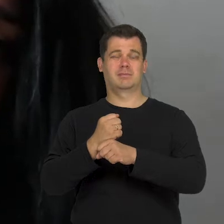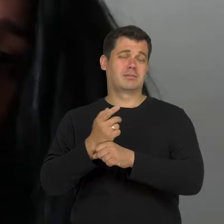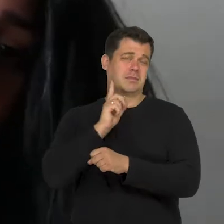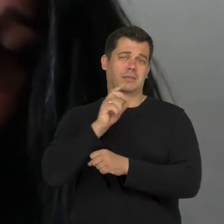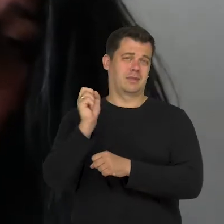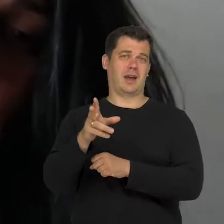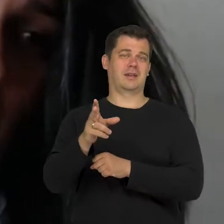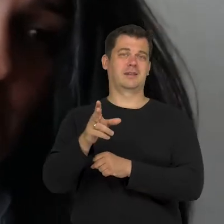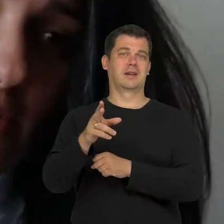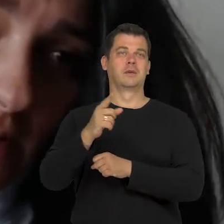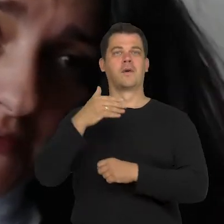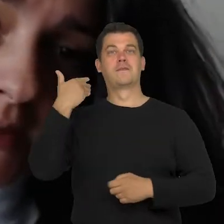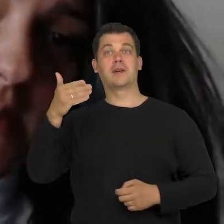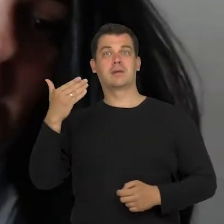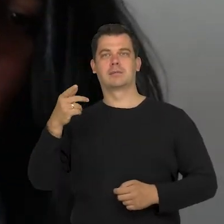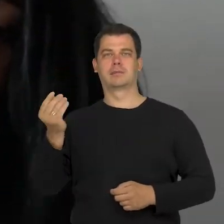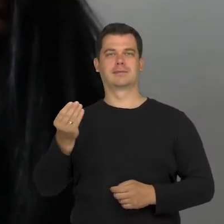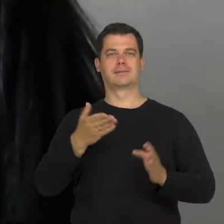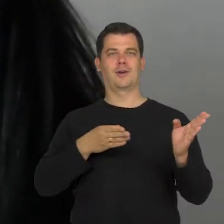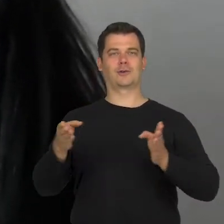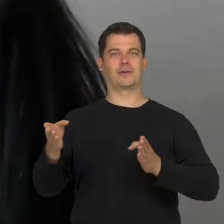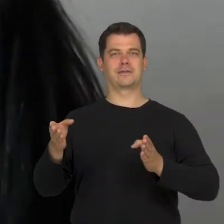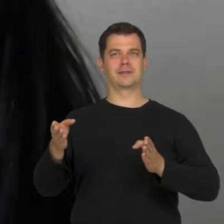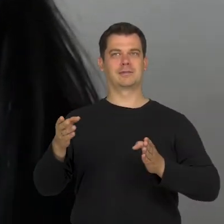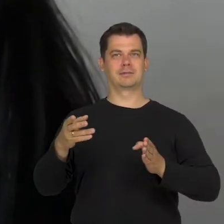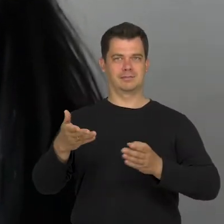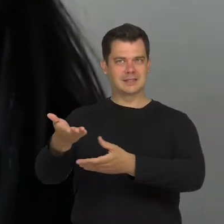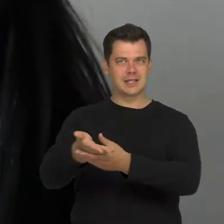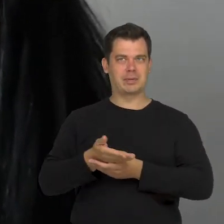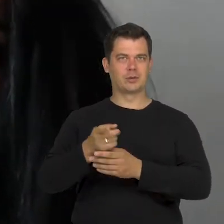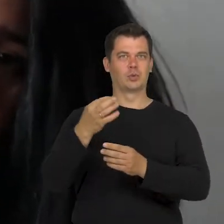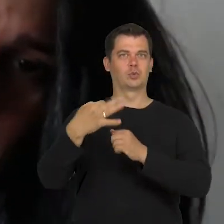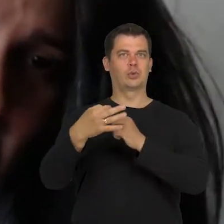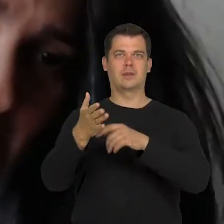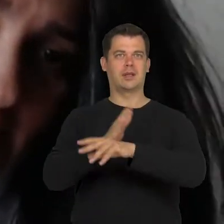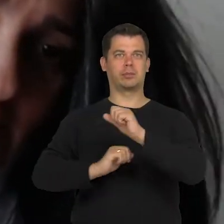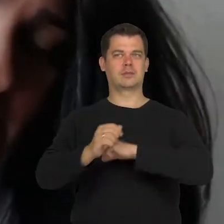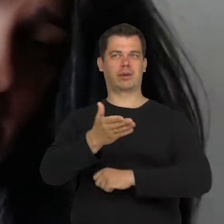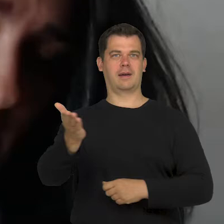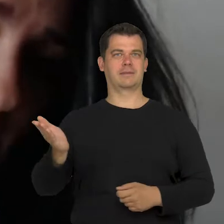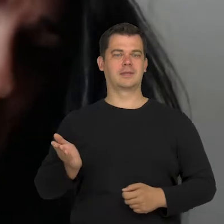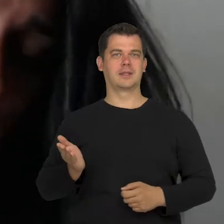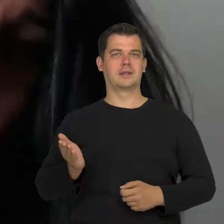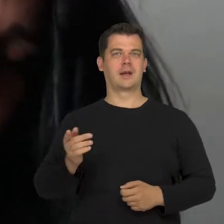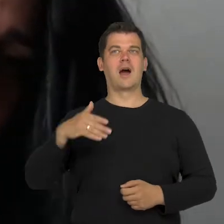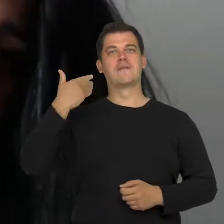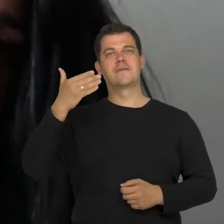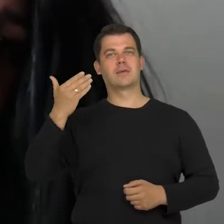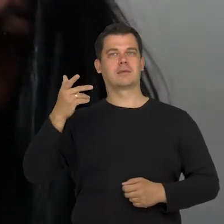that the teachers may not be ready for students with disabilities. Teachers in art schools.